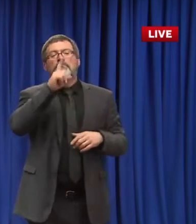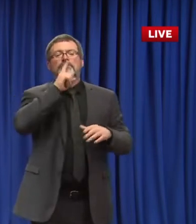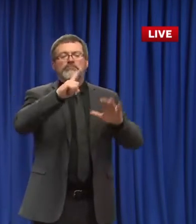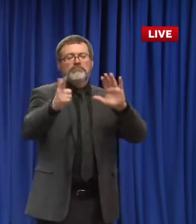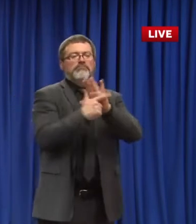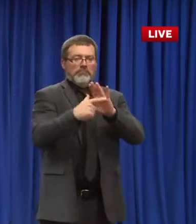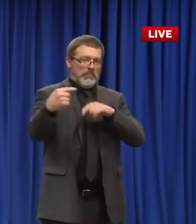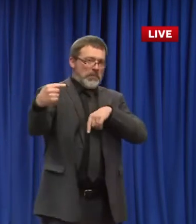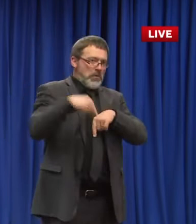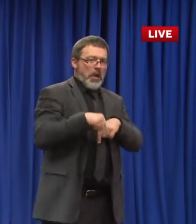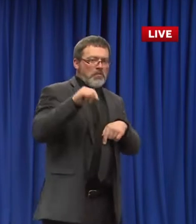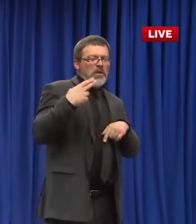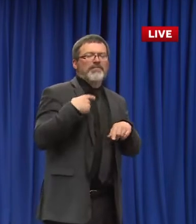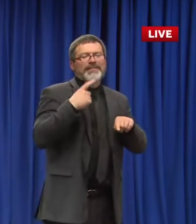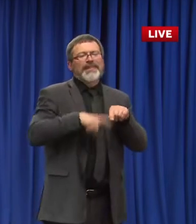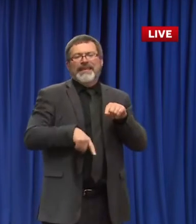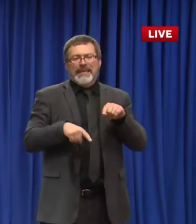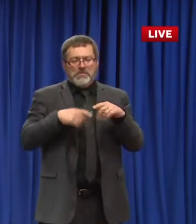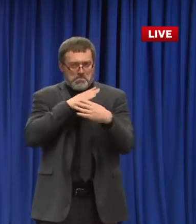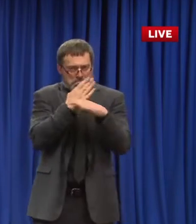WE’RE NOT PUTTING WE CAN’T BAN PEOPLE FROM COMING UP.